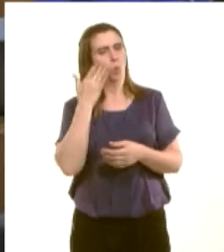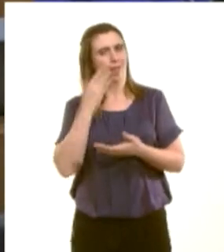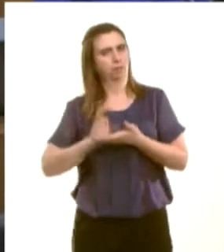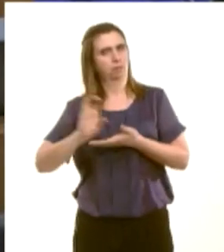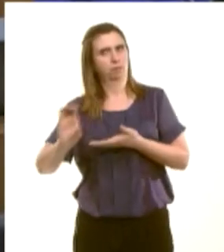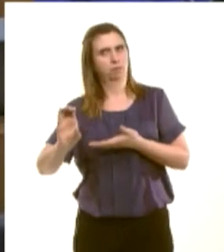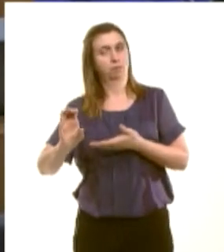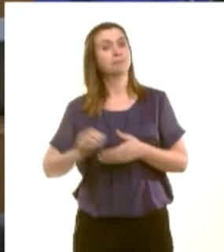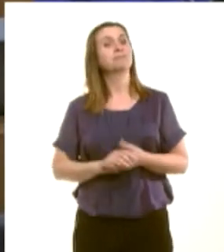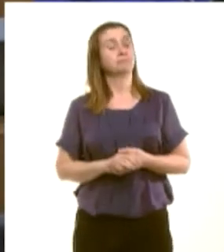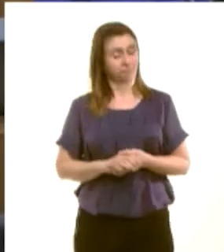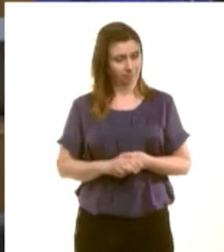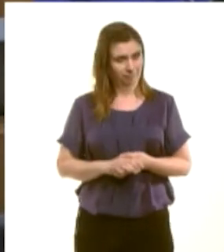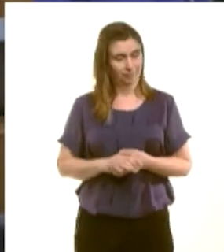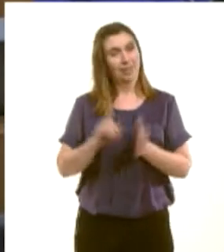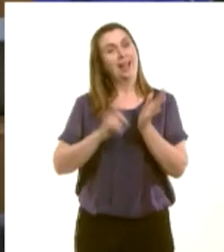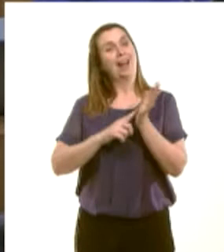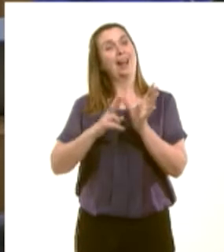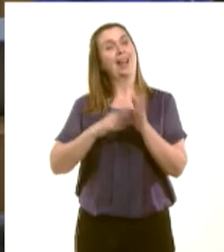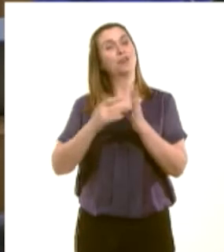welcome the fact that matters in Llanwrtyd seem to have been resolved.